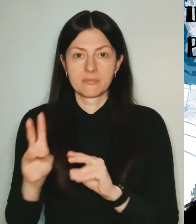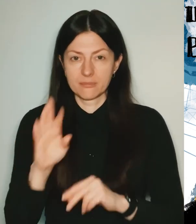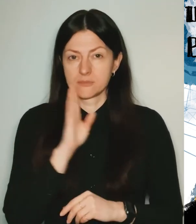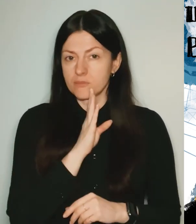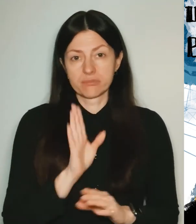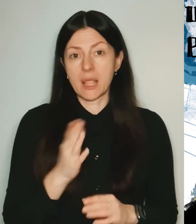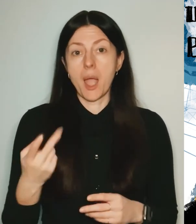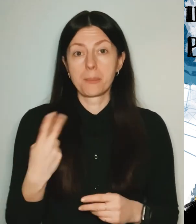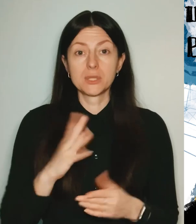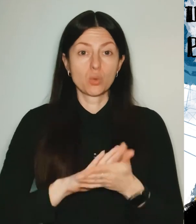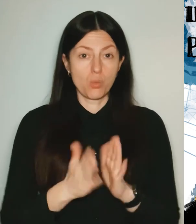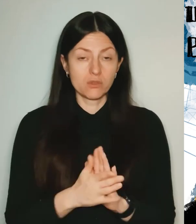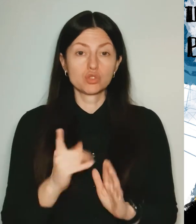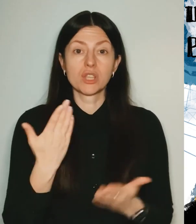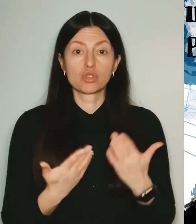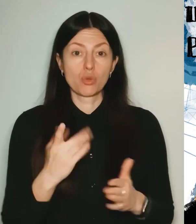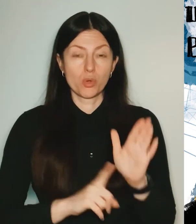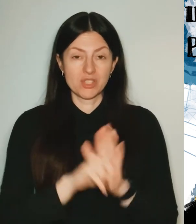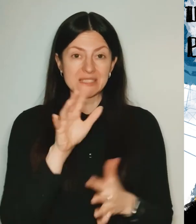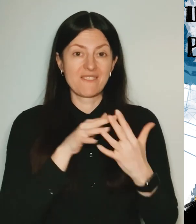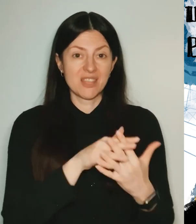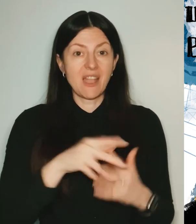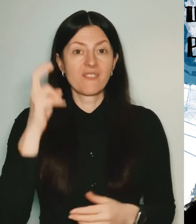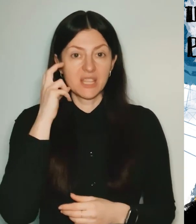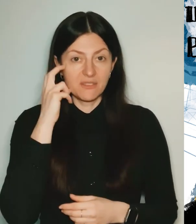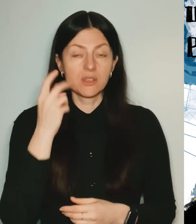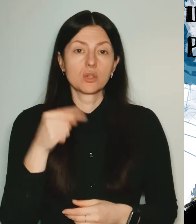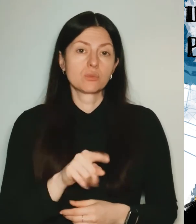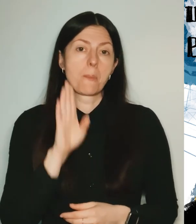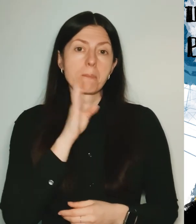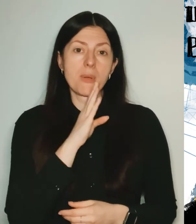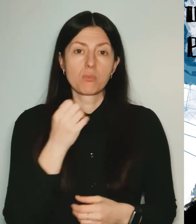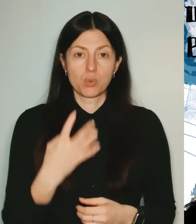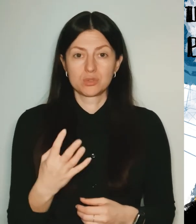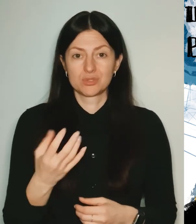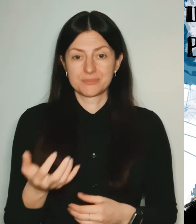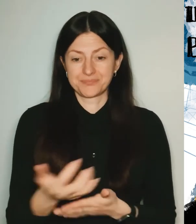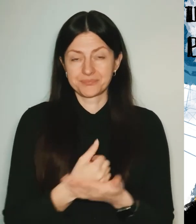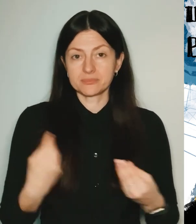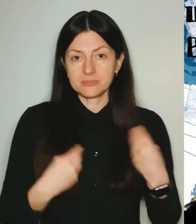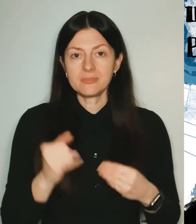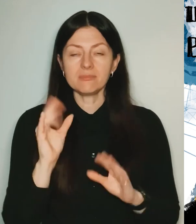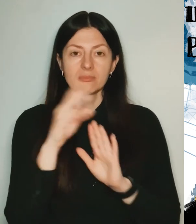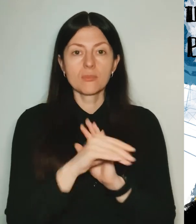That’s why we agreed that if the war started in Kyiv she would go to my grandma,